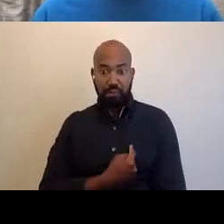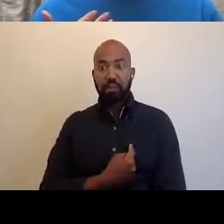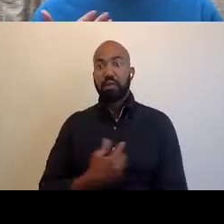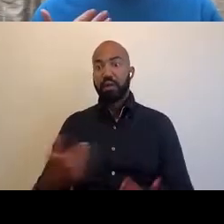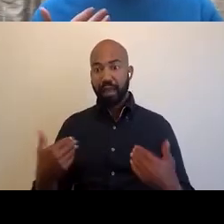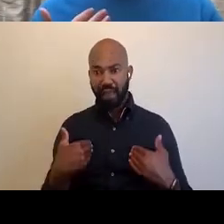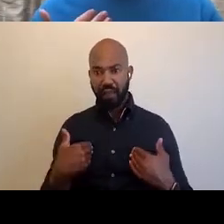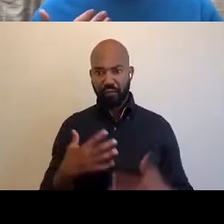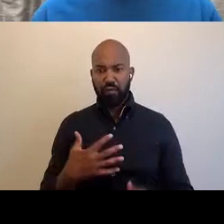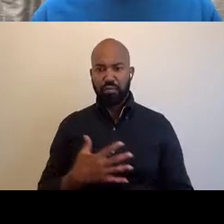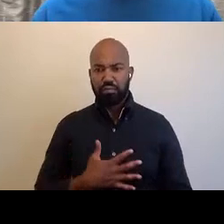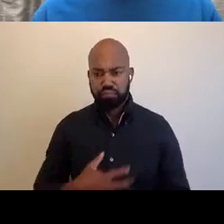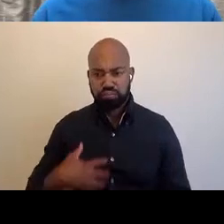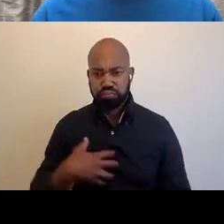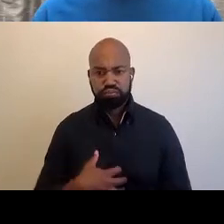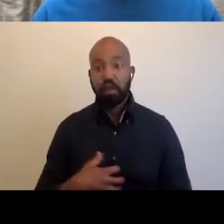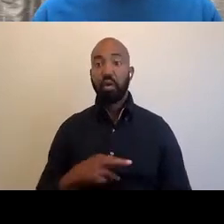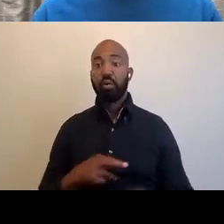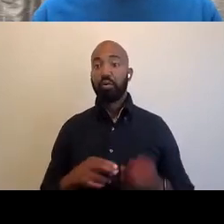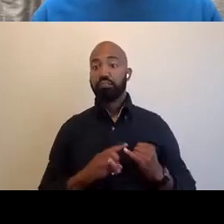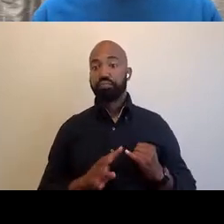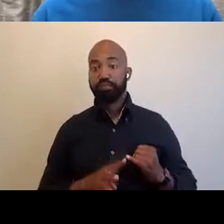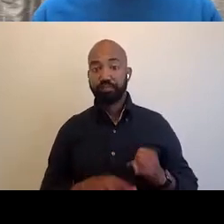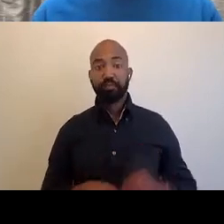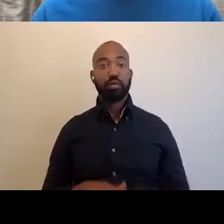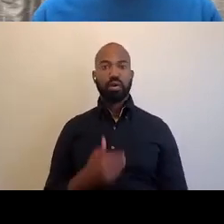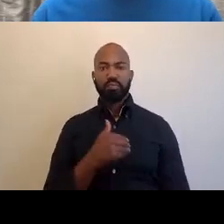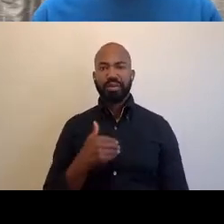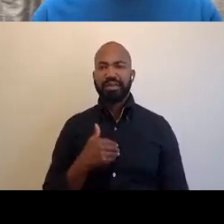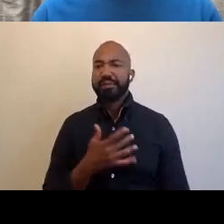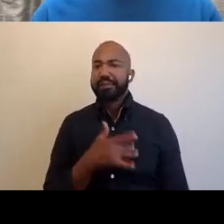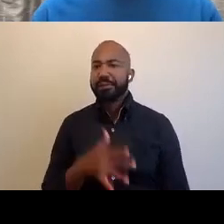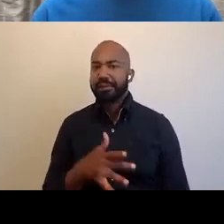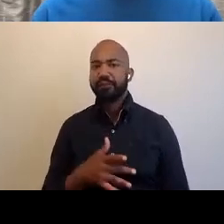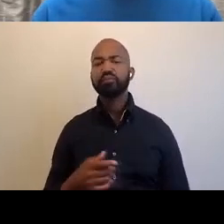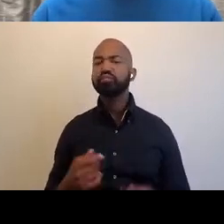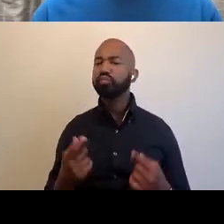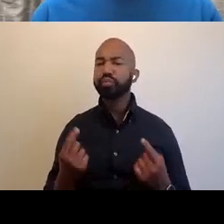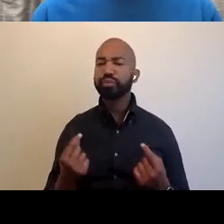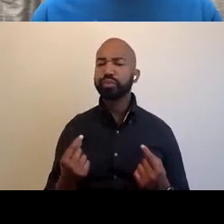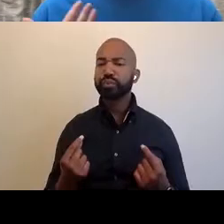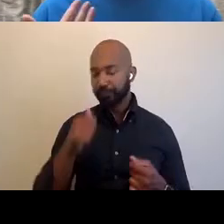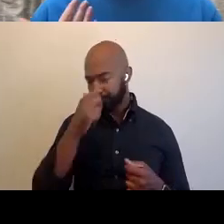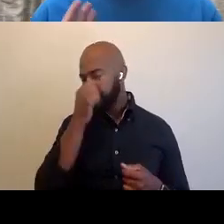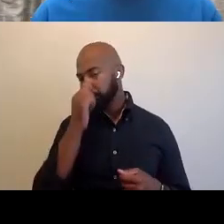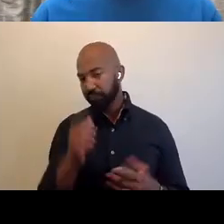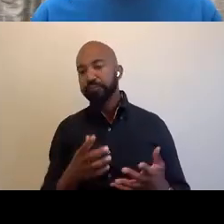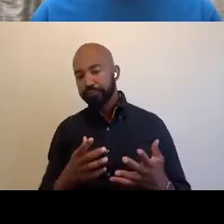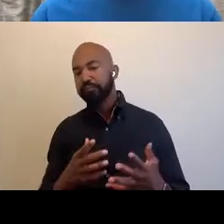It's not an unexpected finding, but bring that up and let that conversation happen